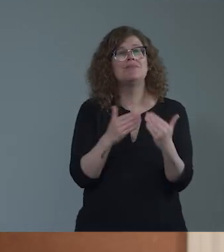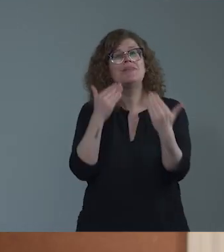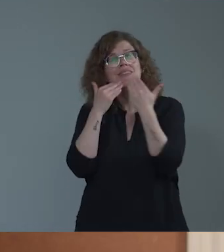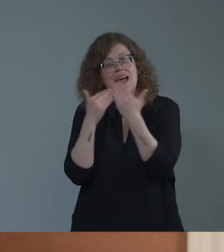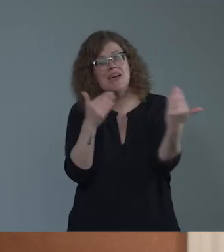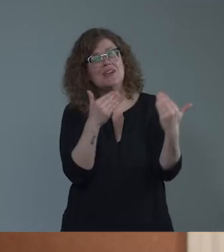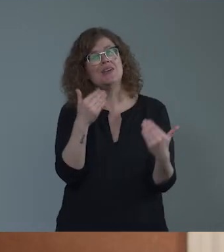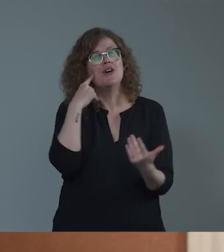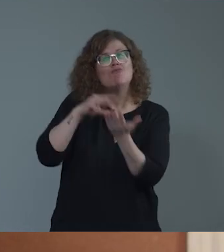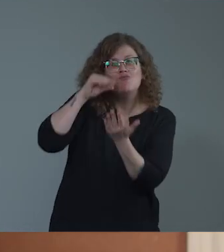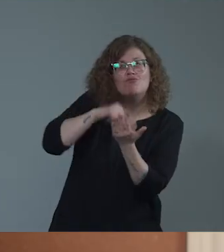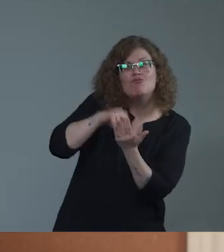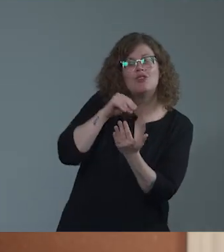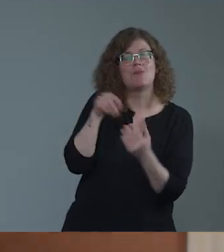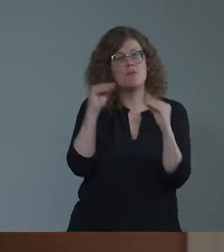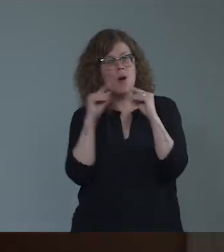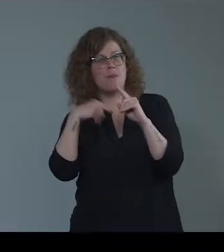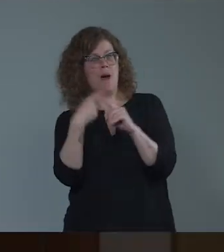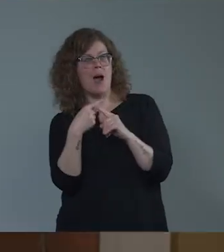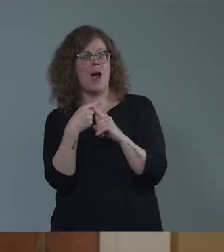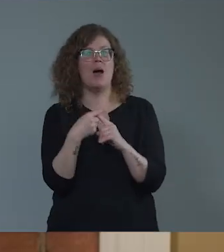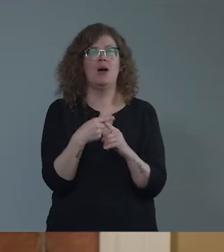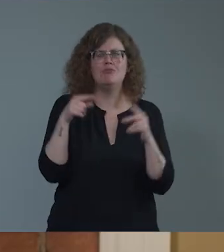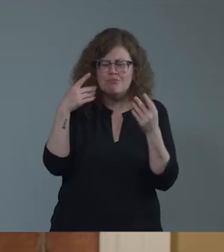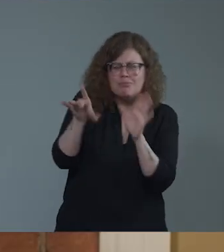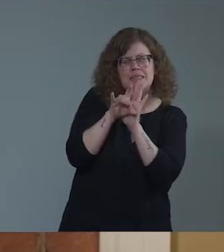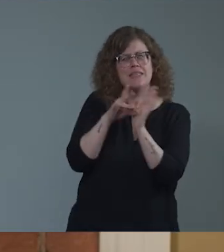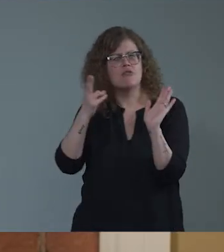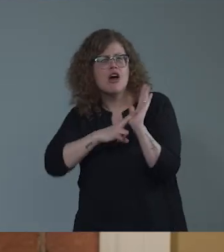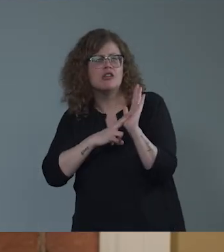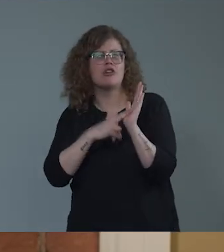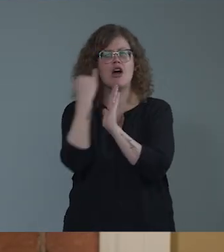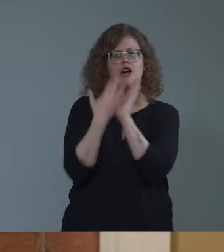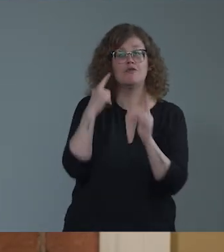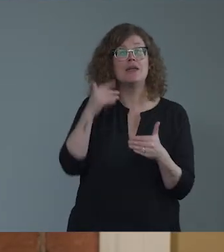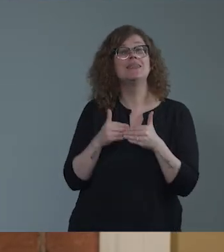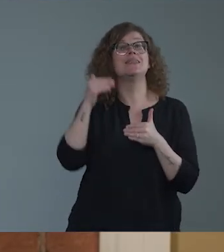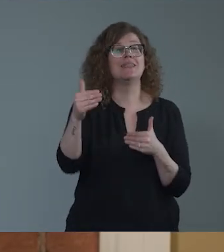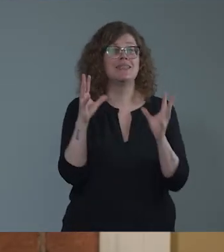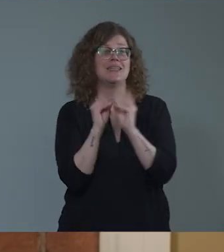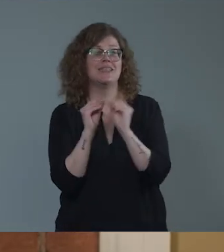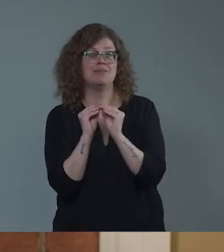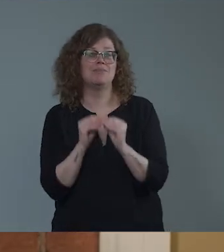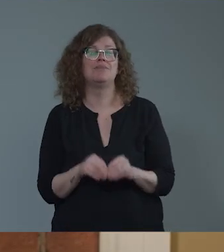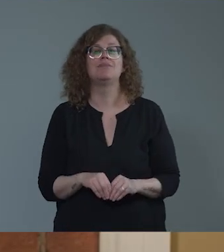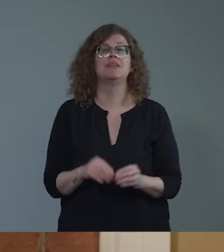for some projects that you'd like to do within your community. Thank you for learning a little bit more about how to select and contract an artist.